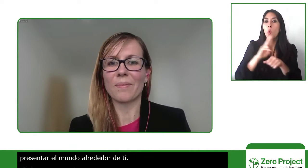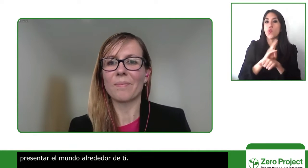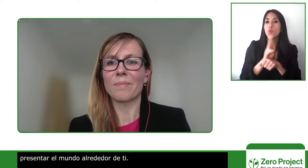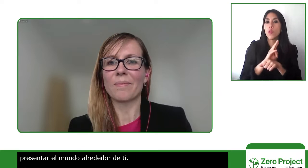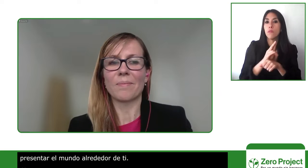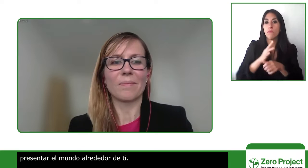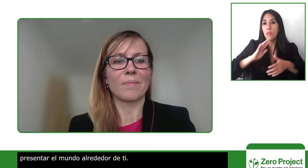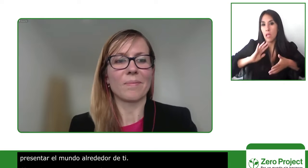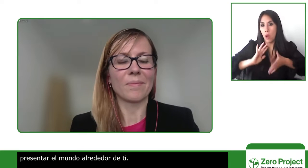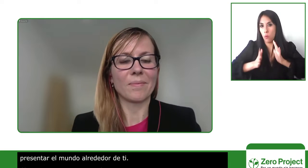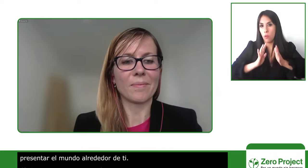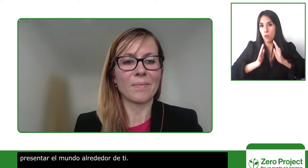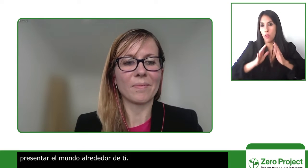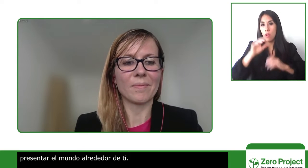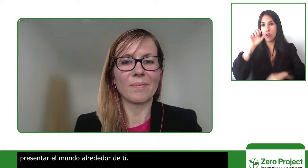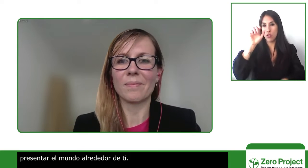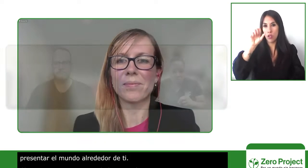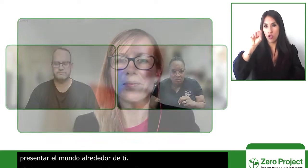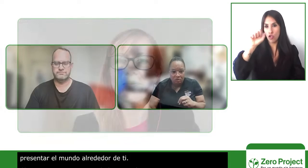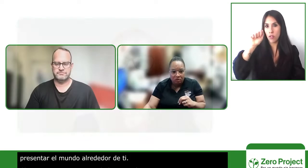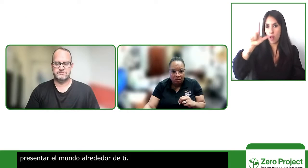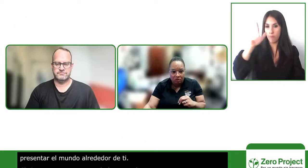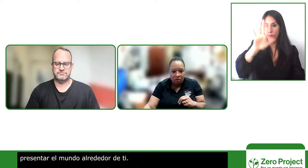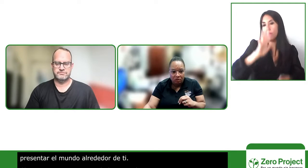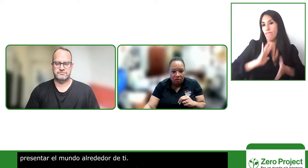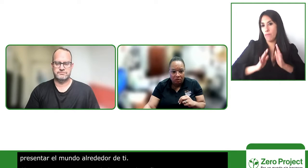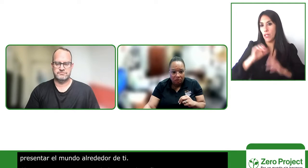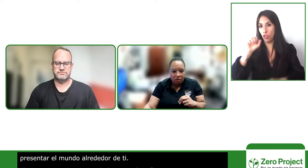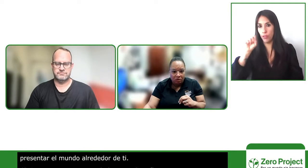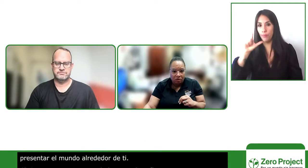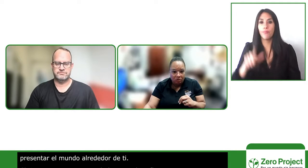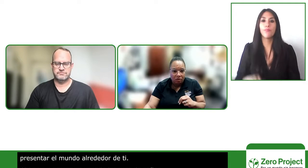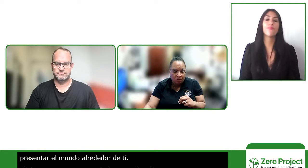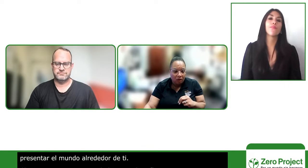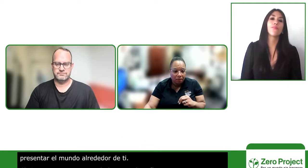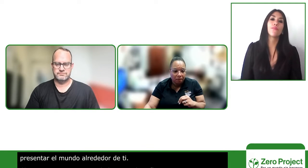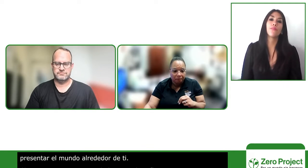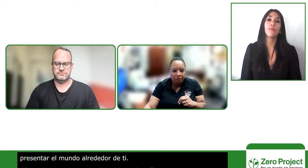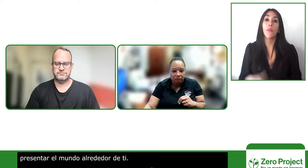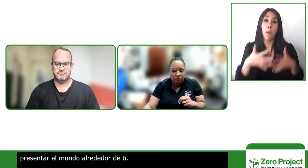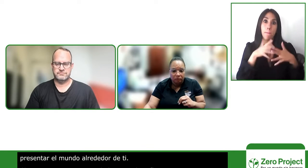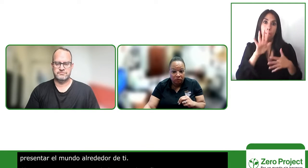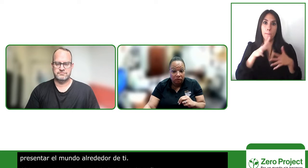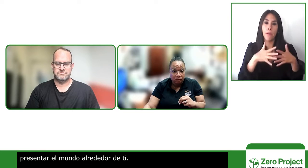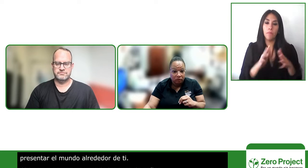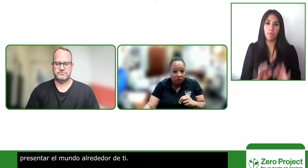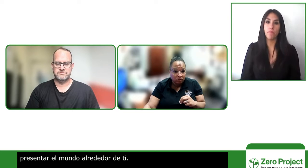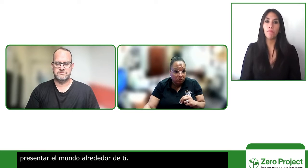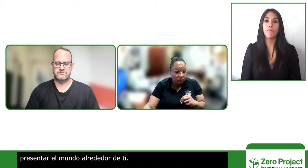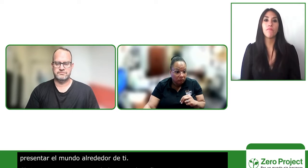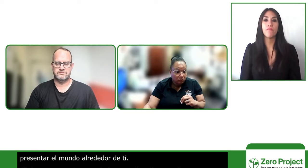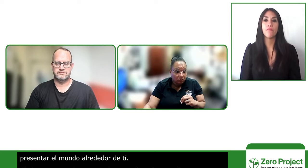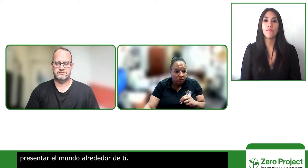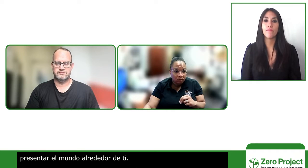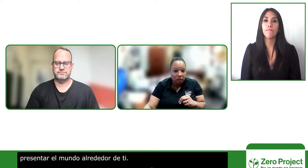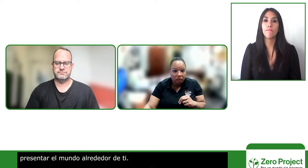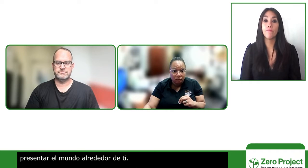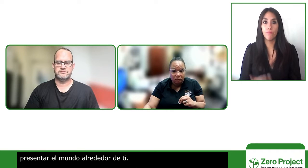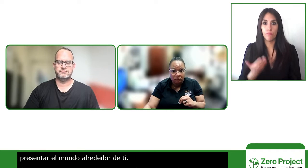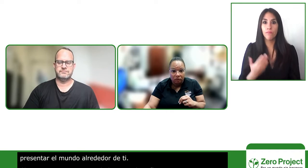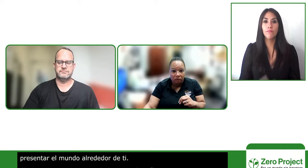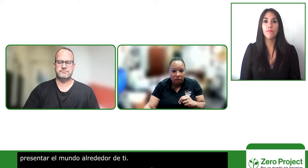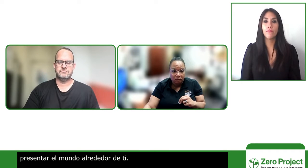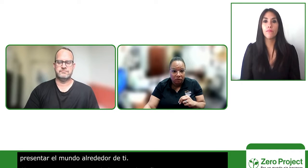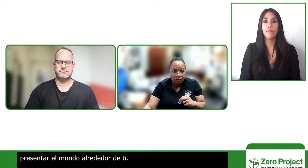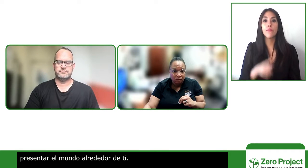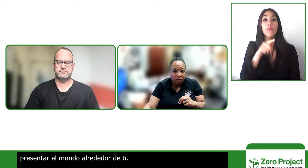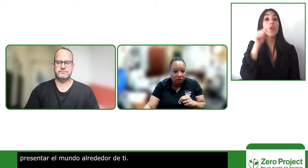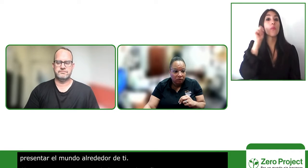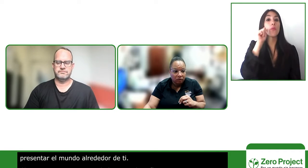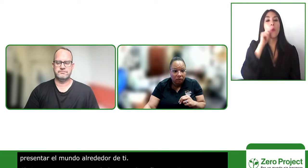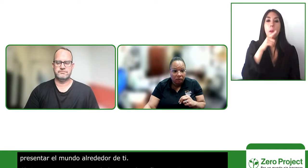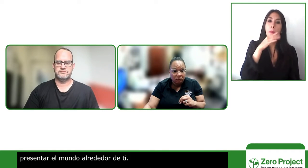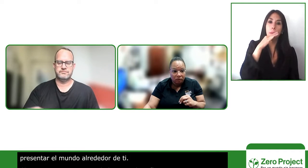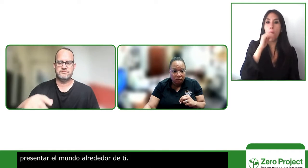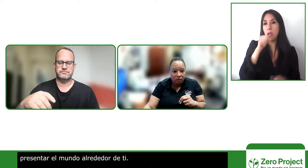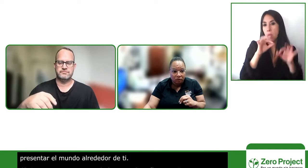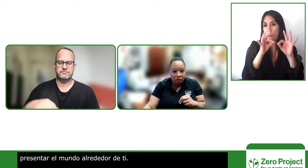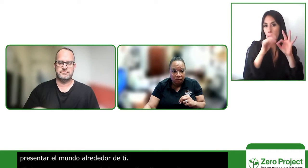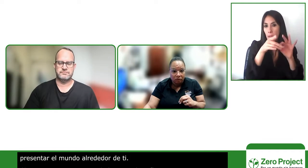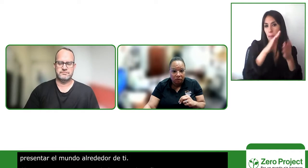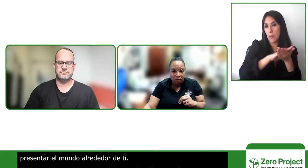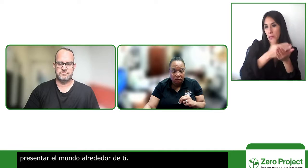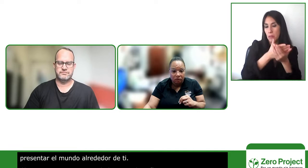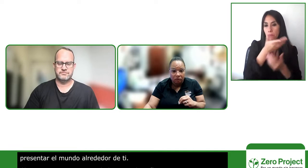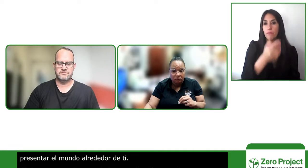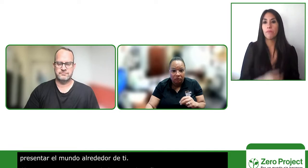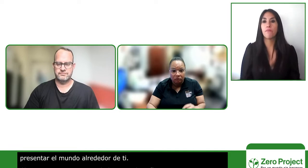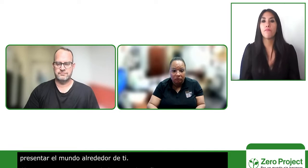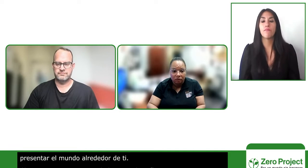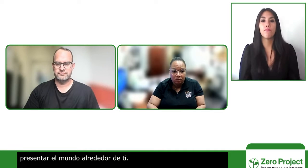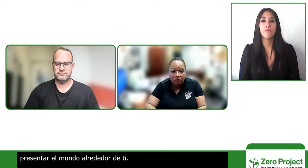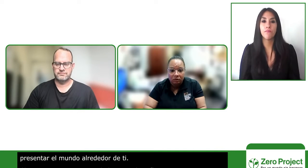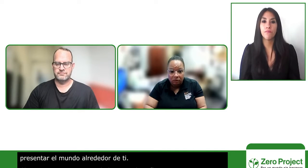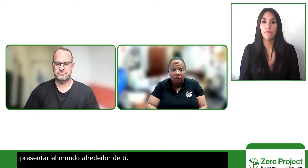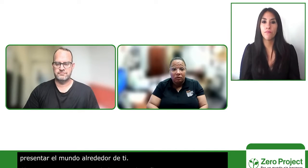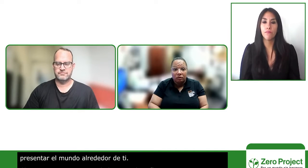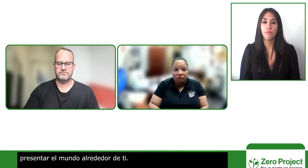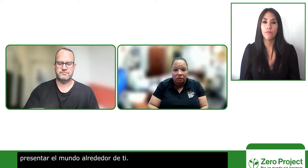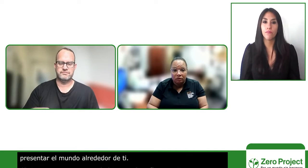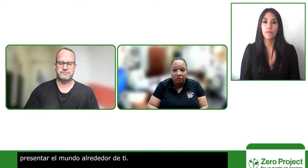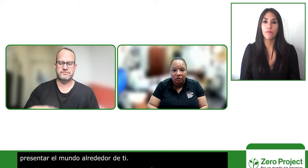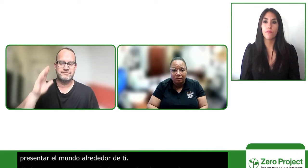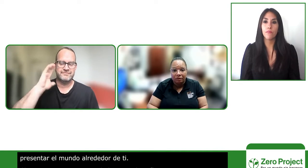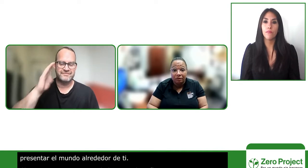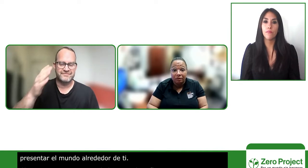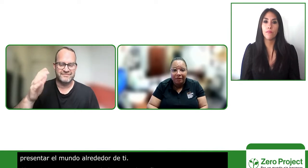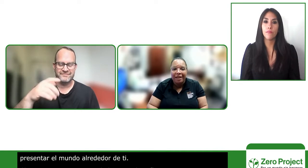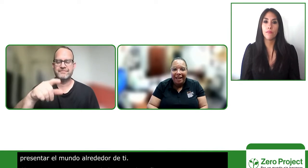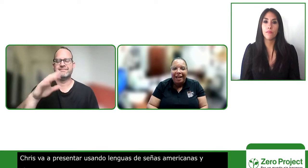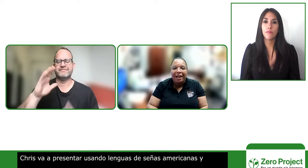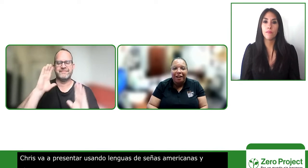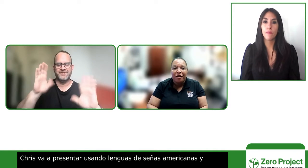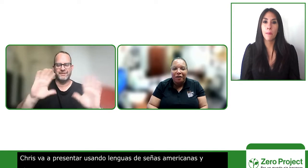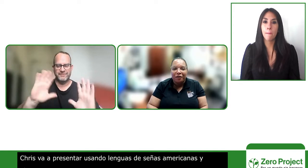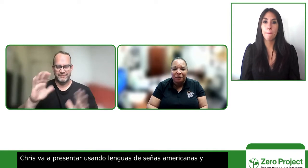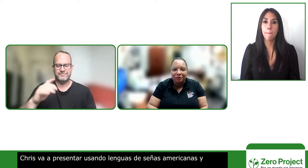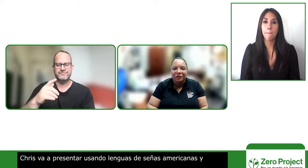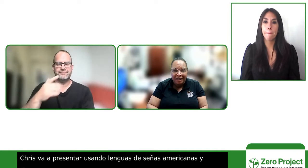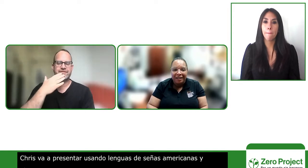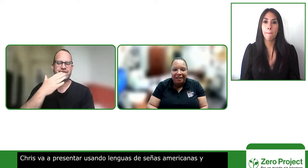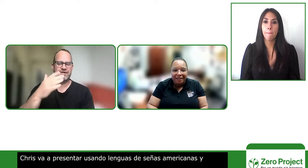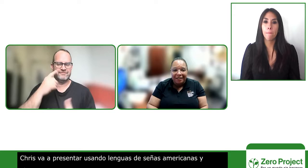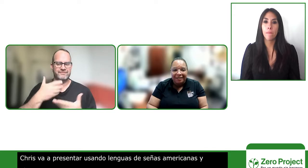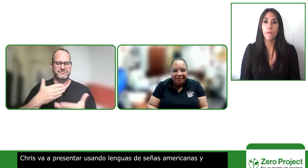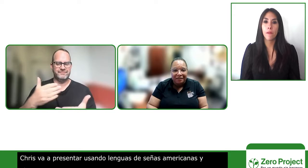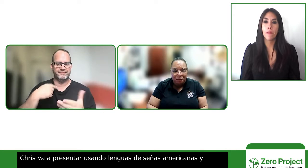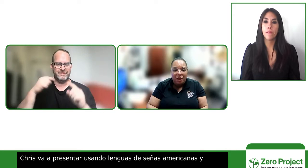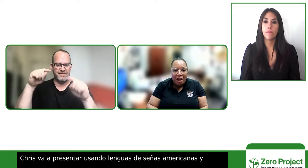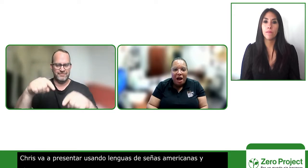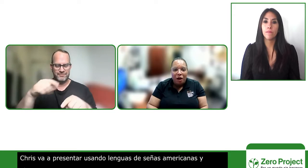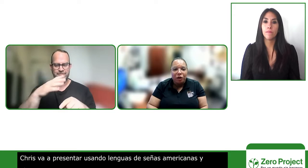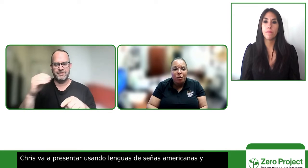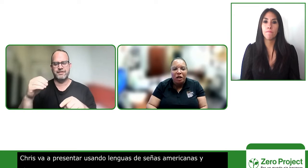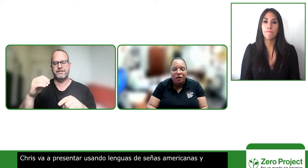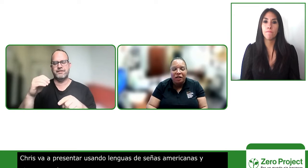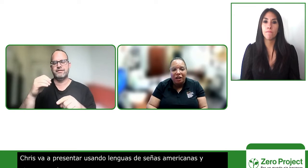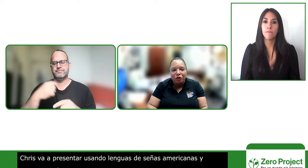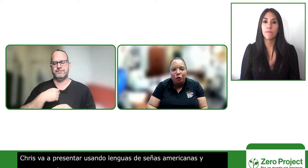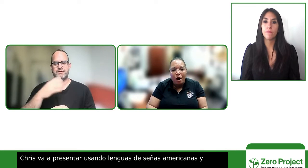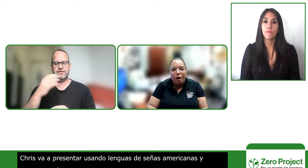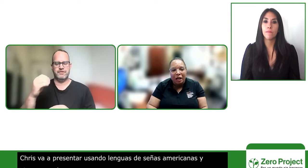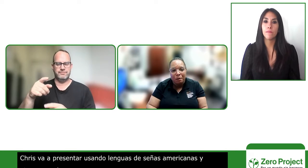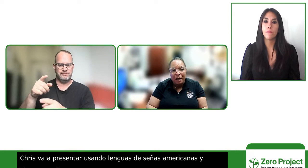system or sign language hello i really want to thank you for welcoming